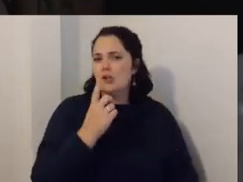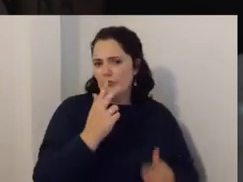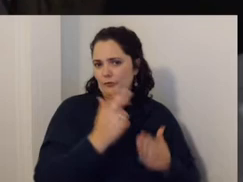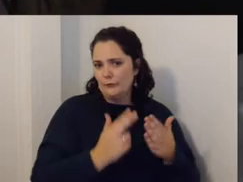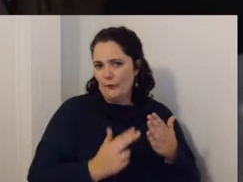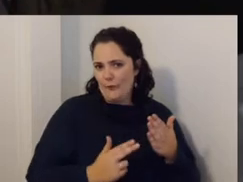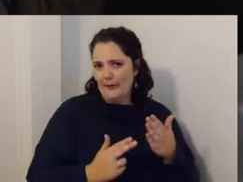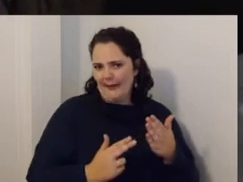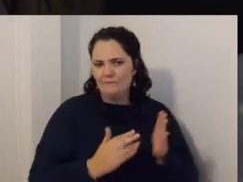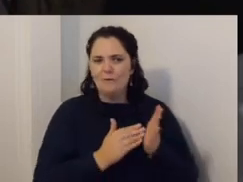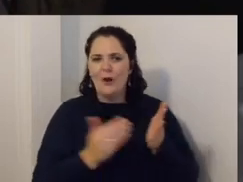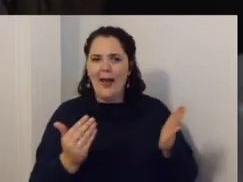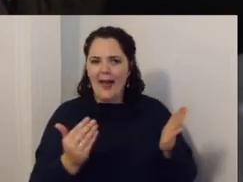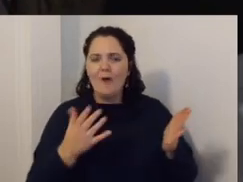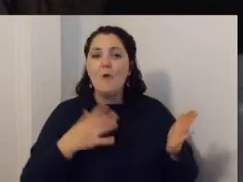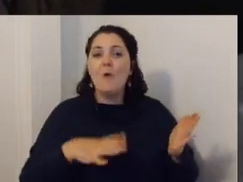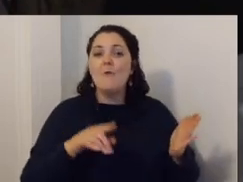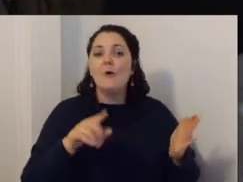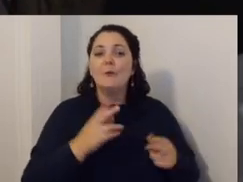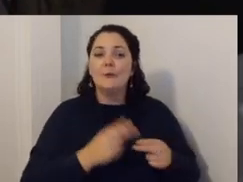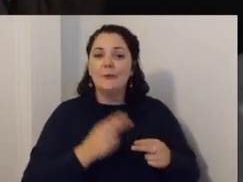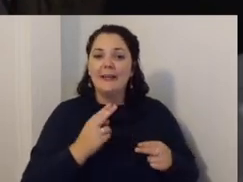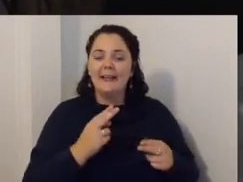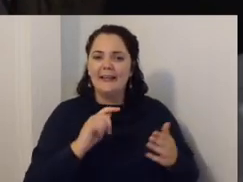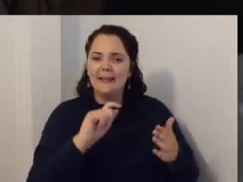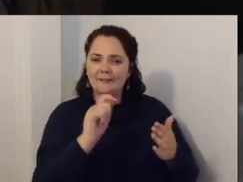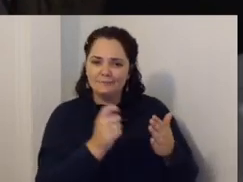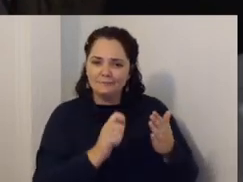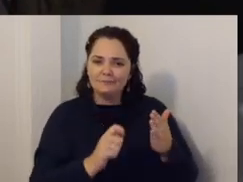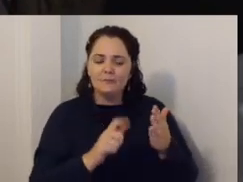go on through this evening, let's take five minutes and just do a quick contour sketch